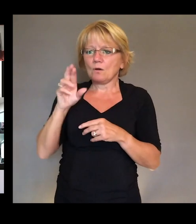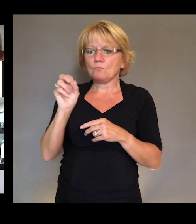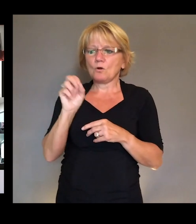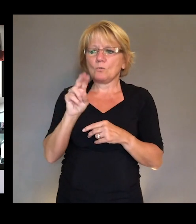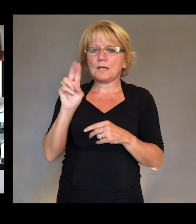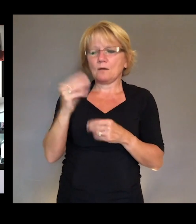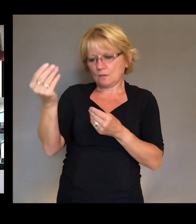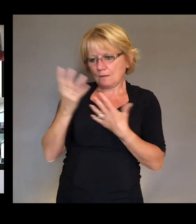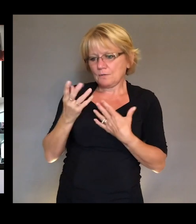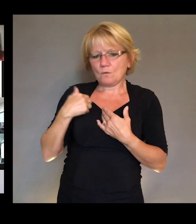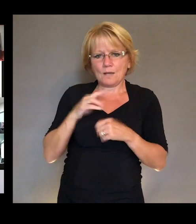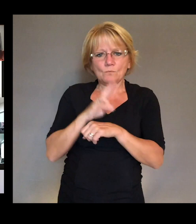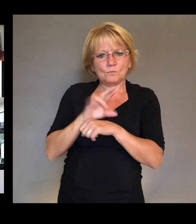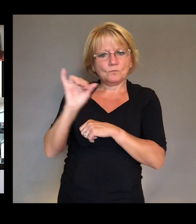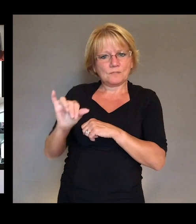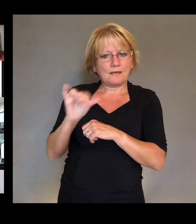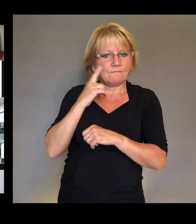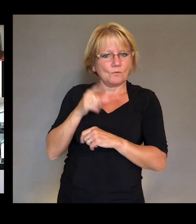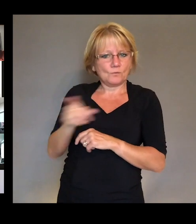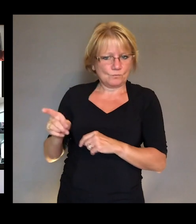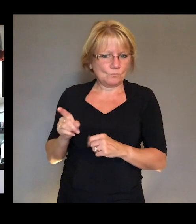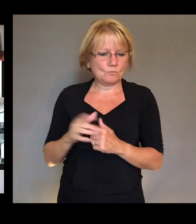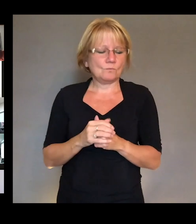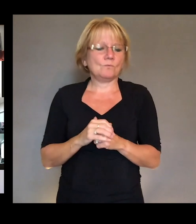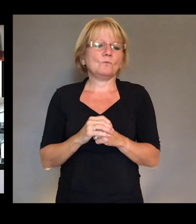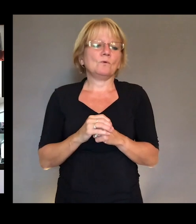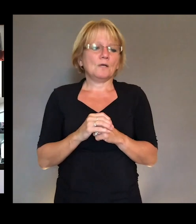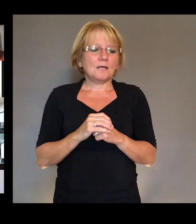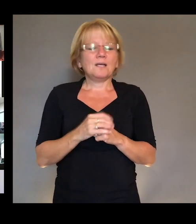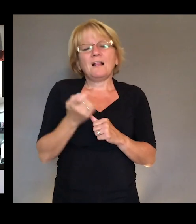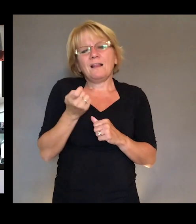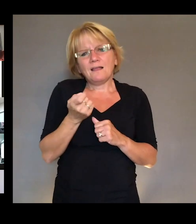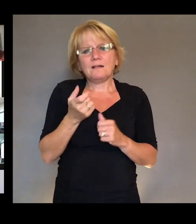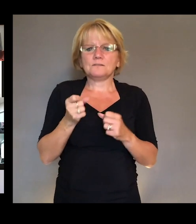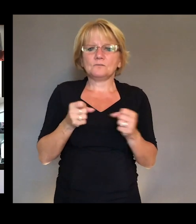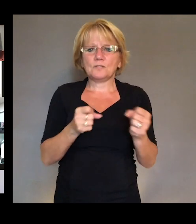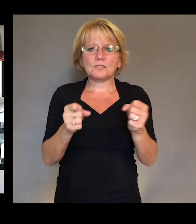I will definitely use those pieces of identification. So little strategies.